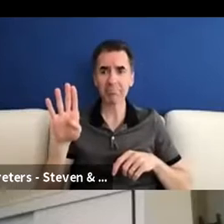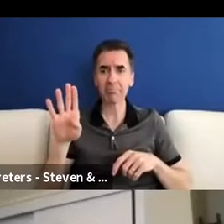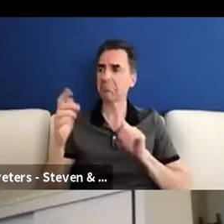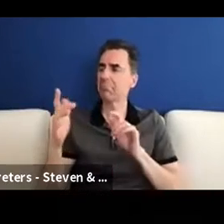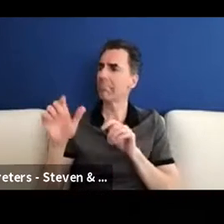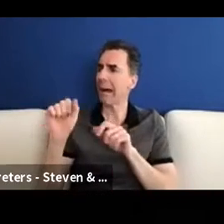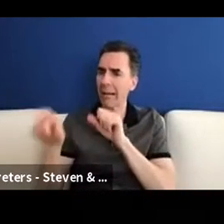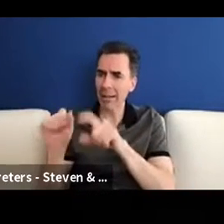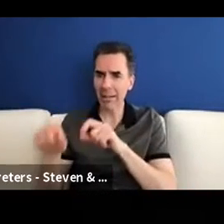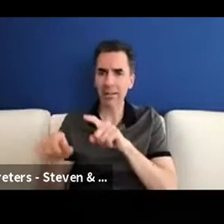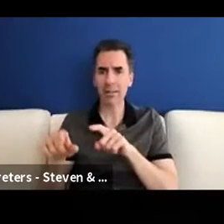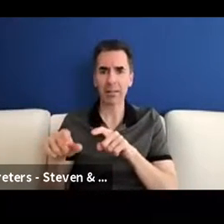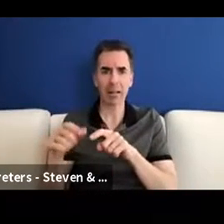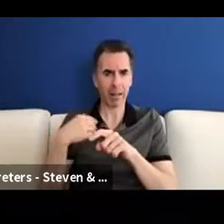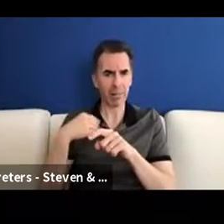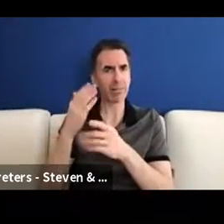not too much Unknown: in the hub.